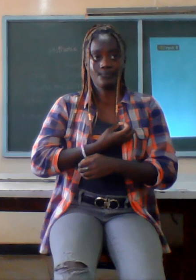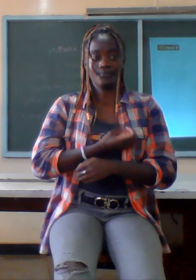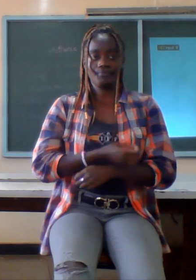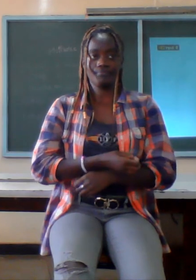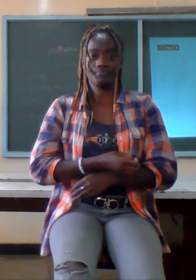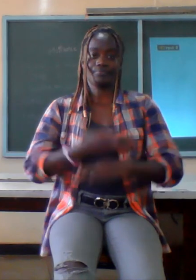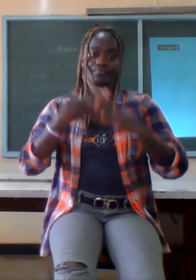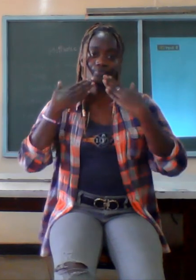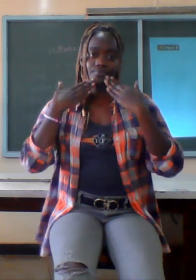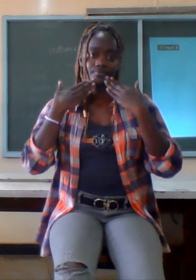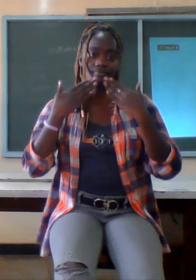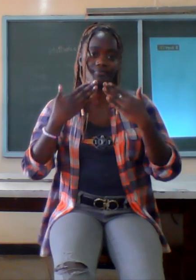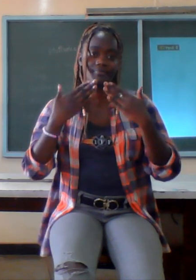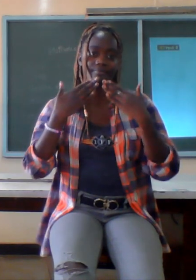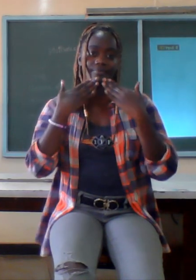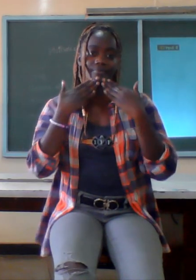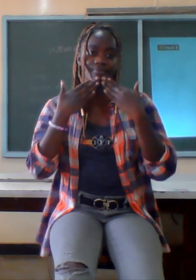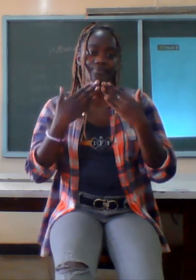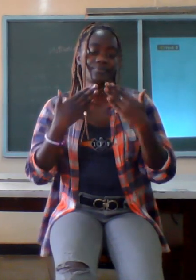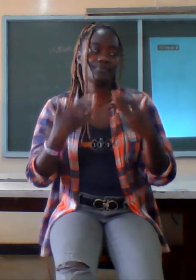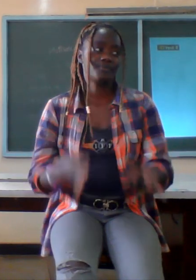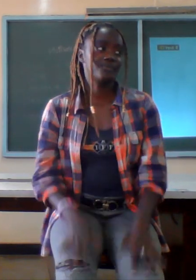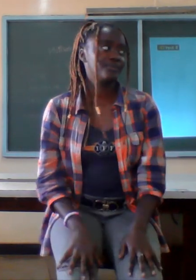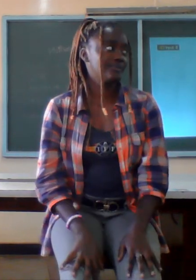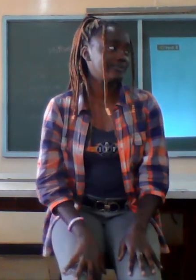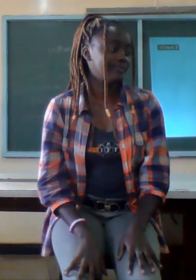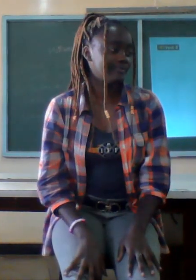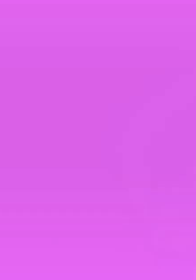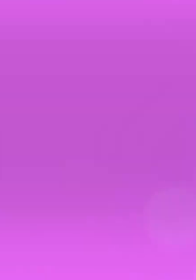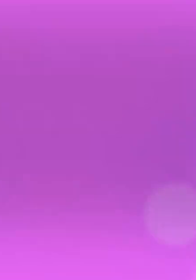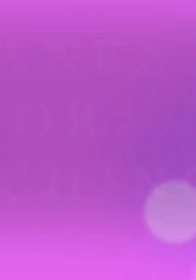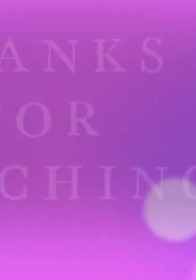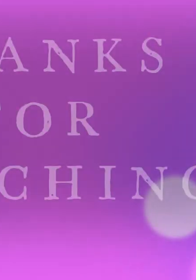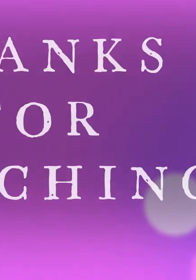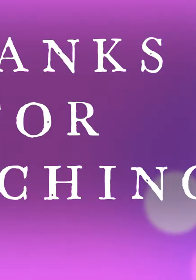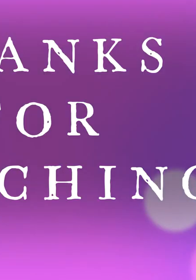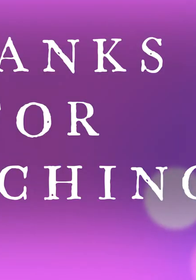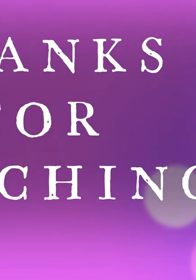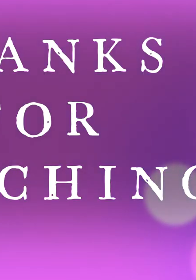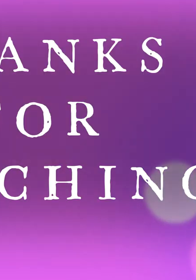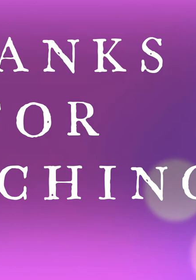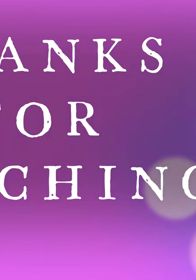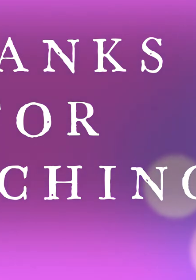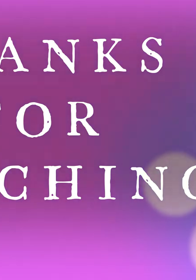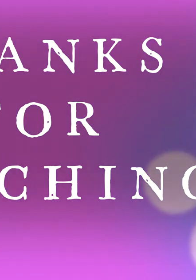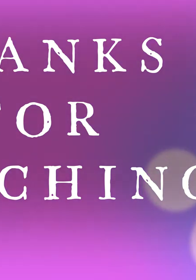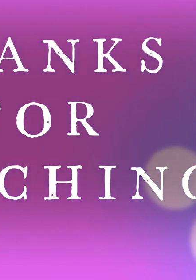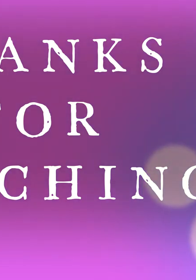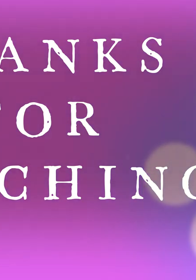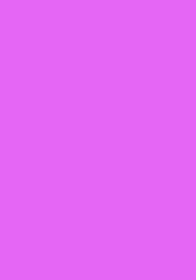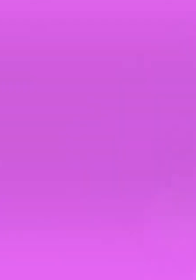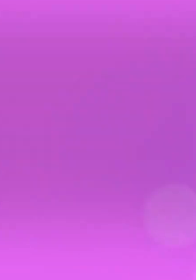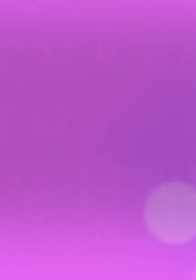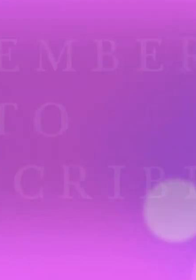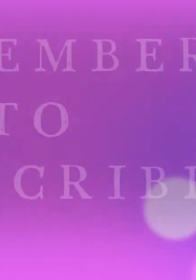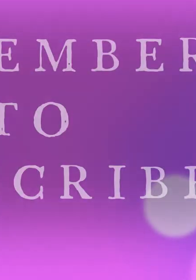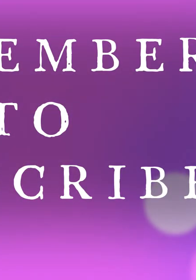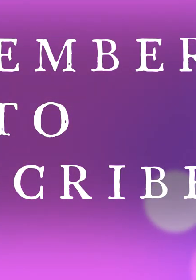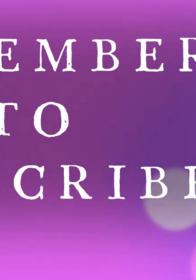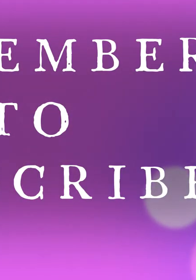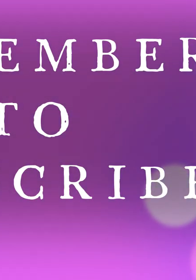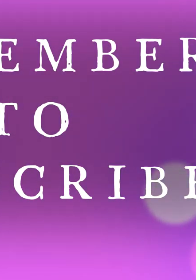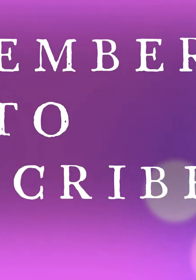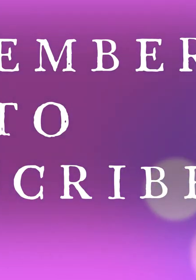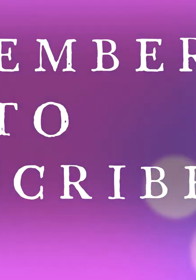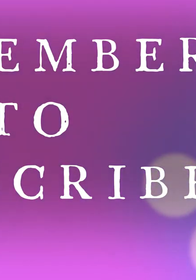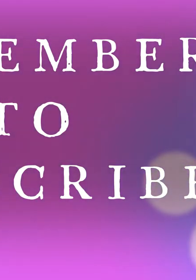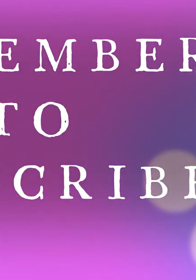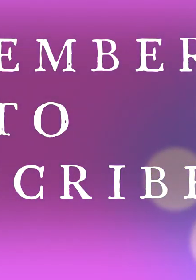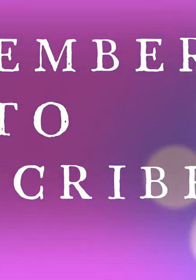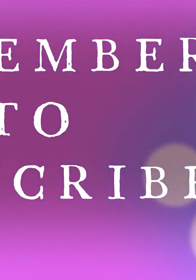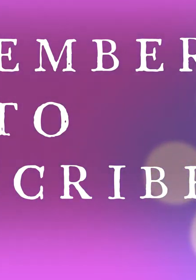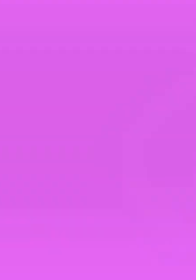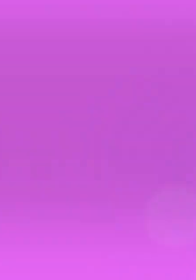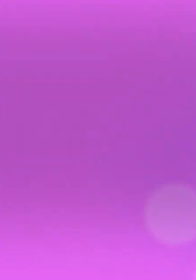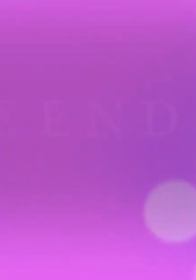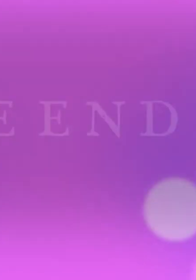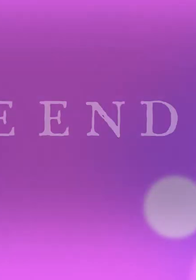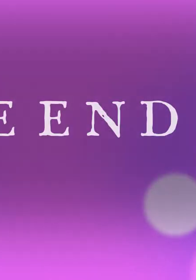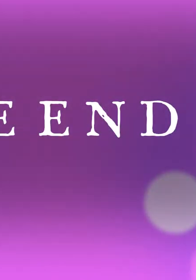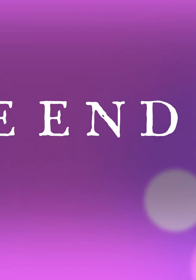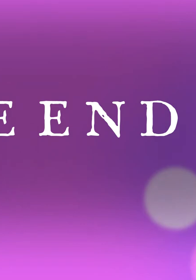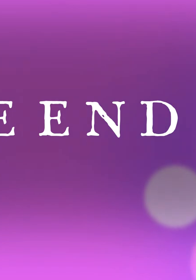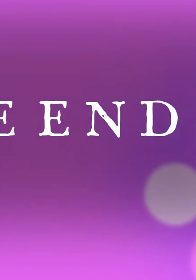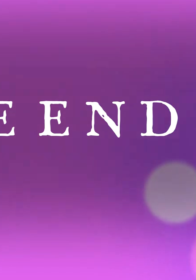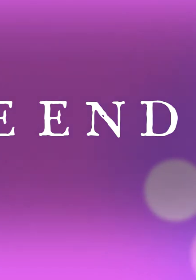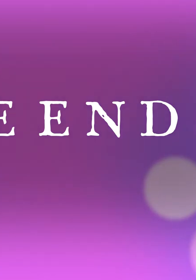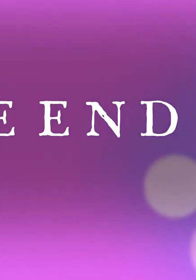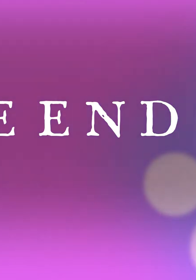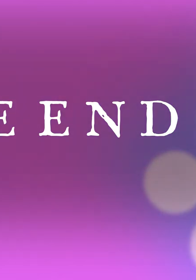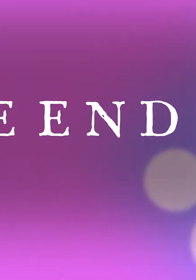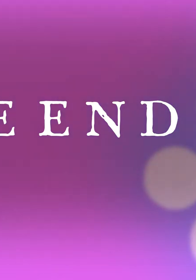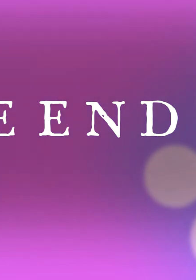thank you thank you thank you